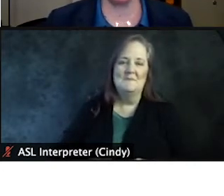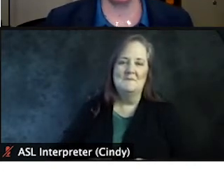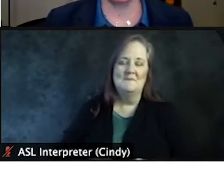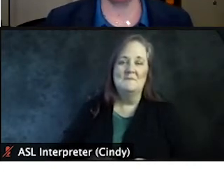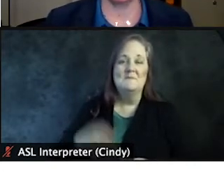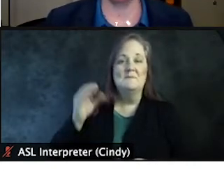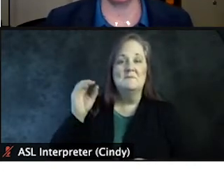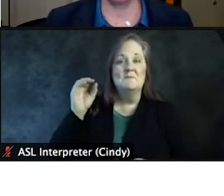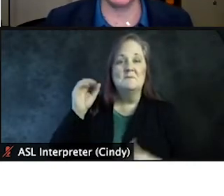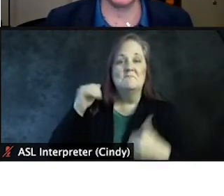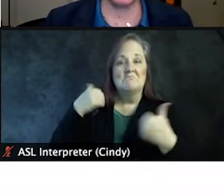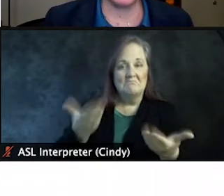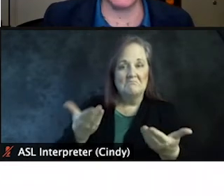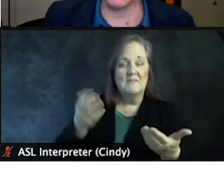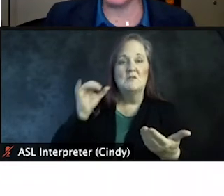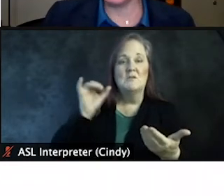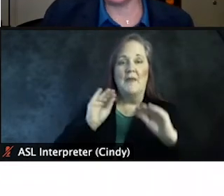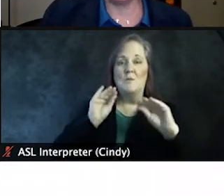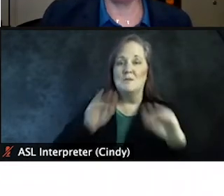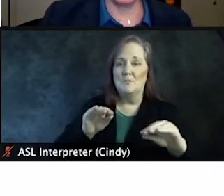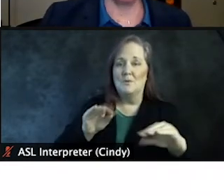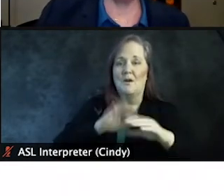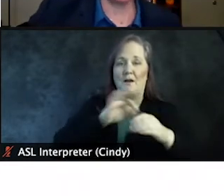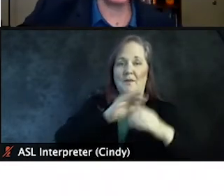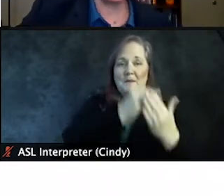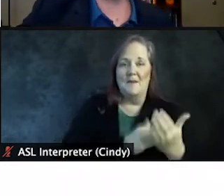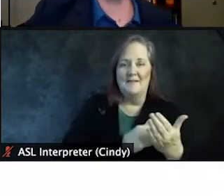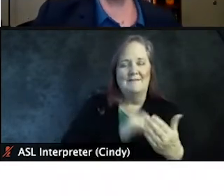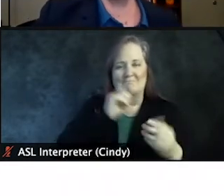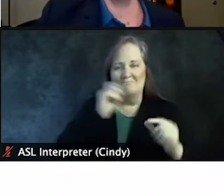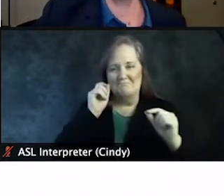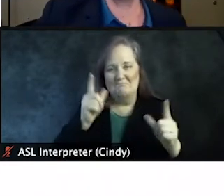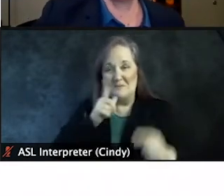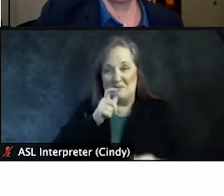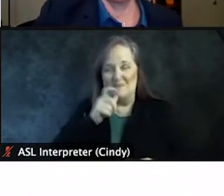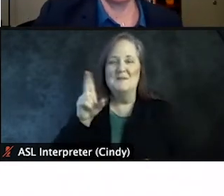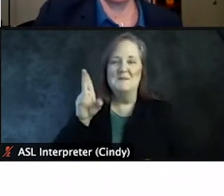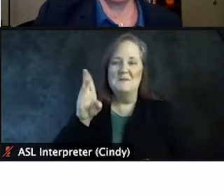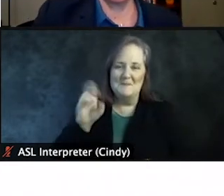And then in opposition, we have the LA Times. And then the funding, of course, the companies